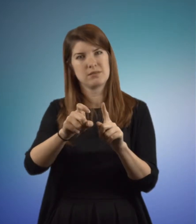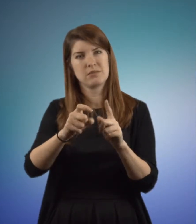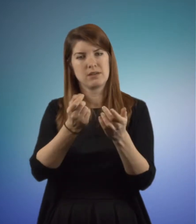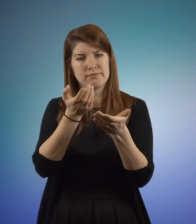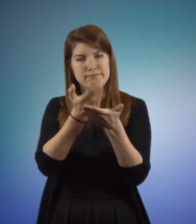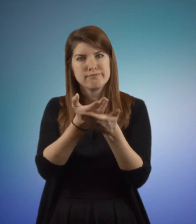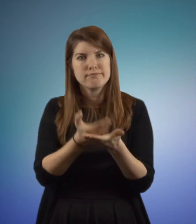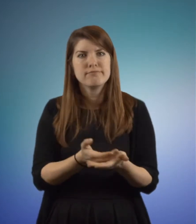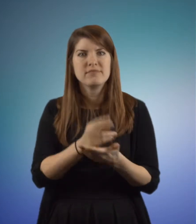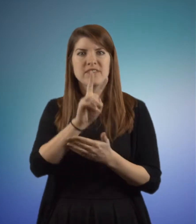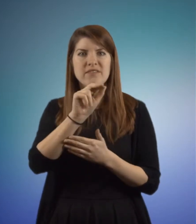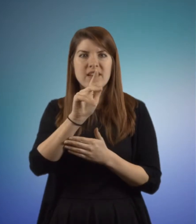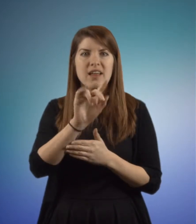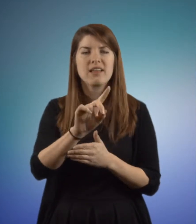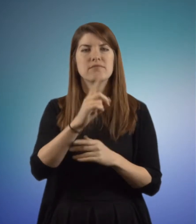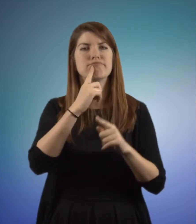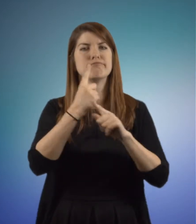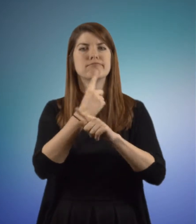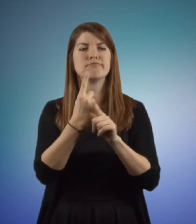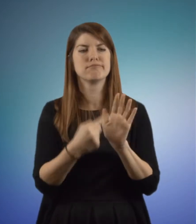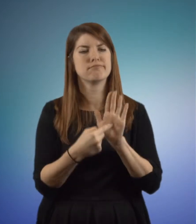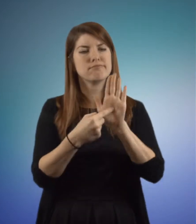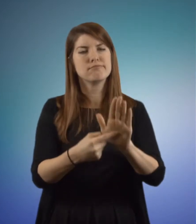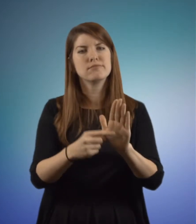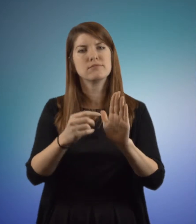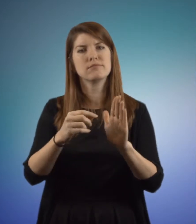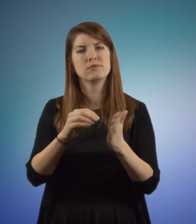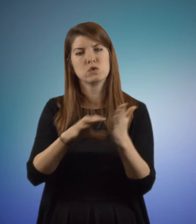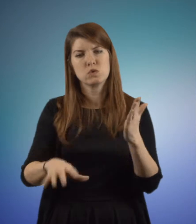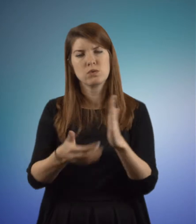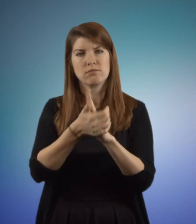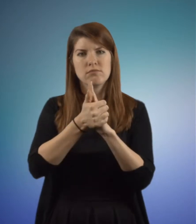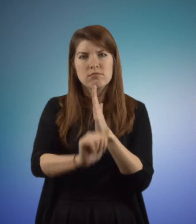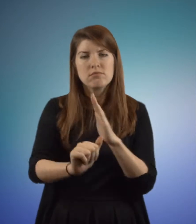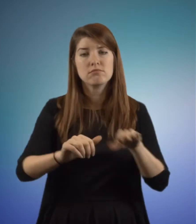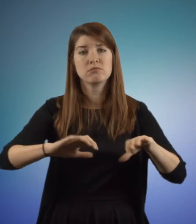and accurately reflect the child's aptitude or performance level rather